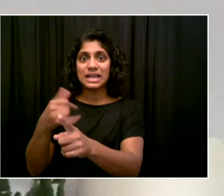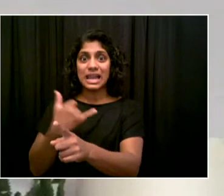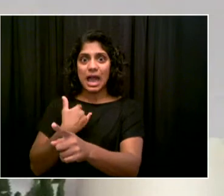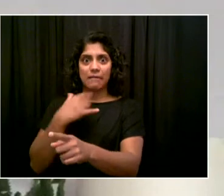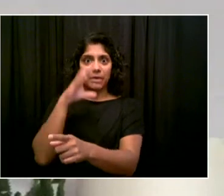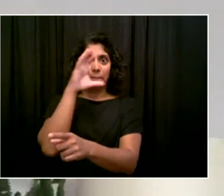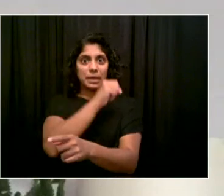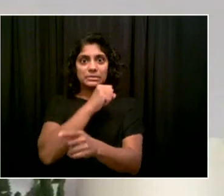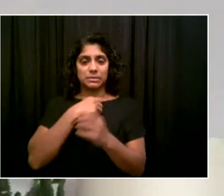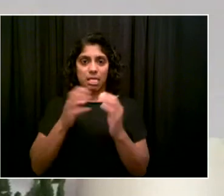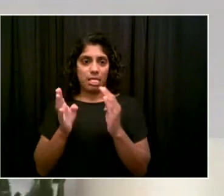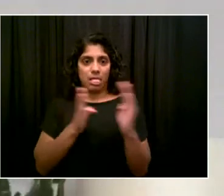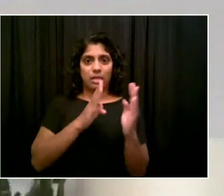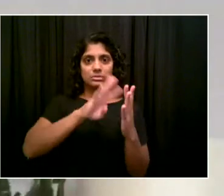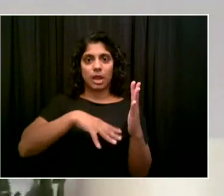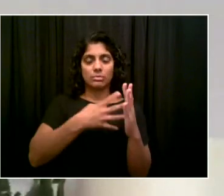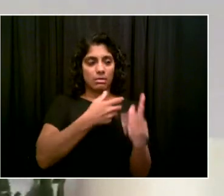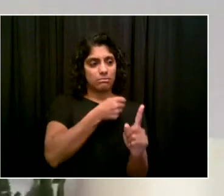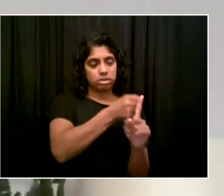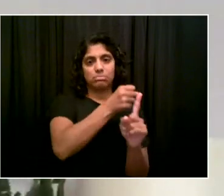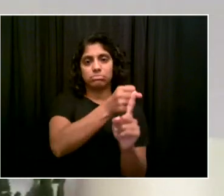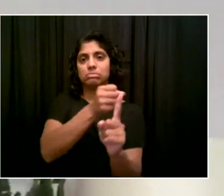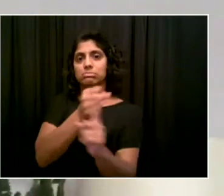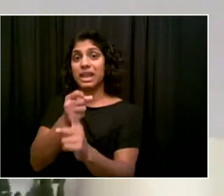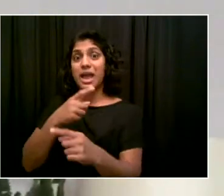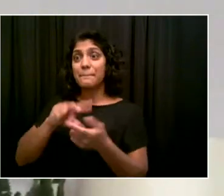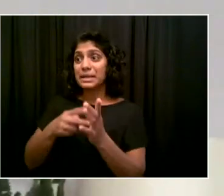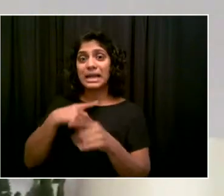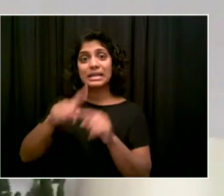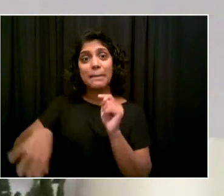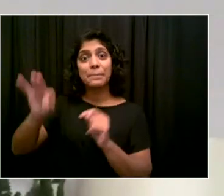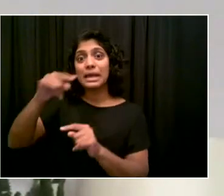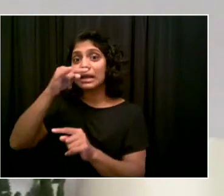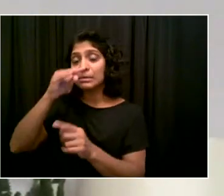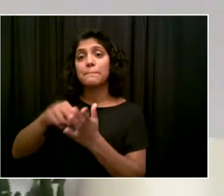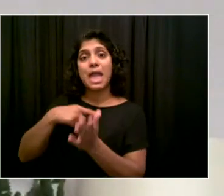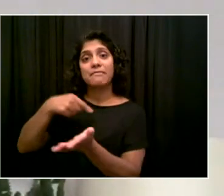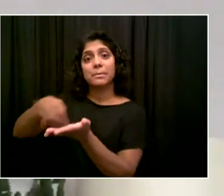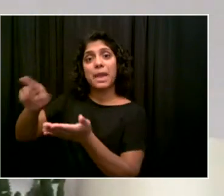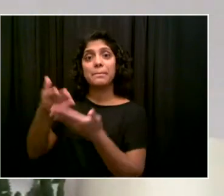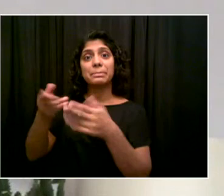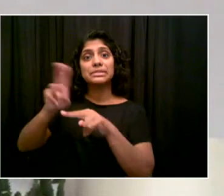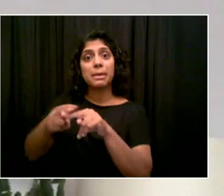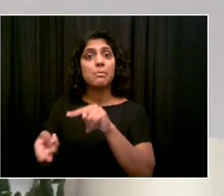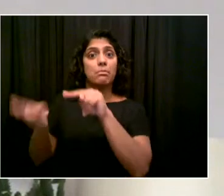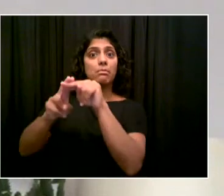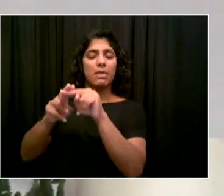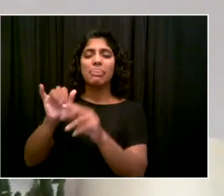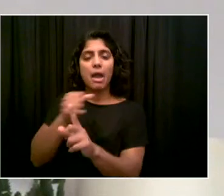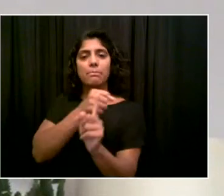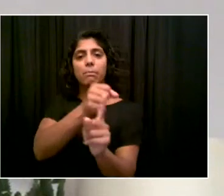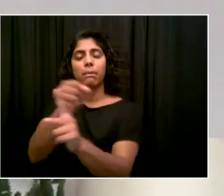ARE VERY SERIOUS ISSUES WE DON'T HAVE TO TELL NEW YORKERS ABOUT OUR PUBLIC